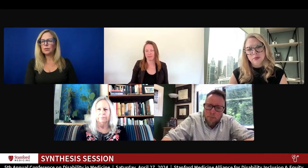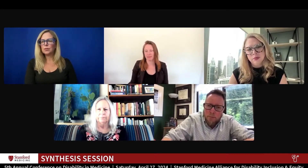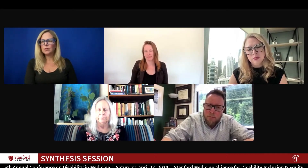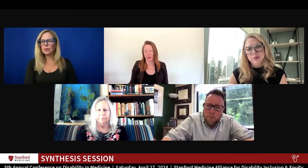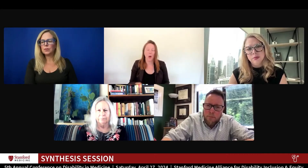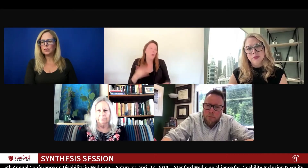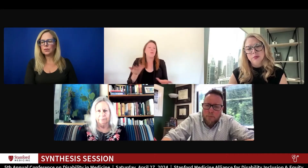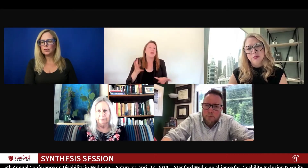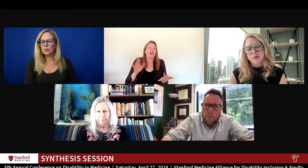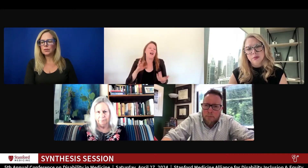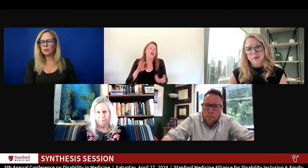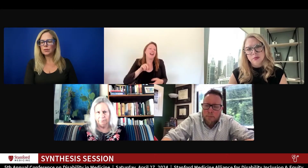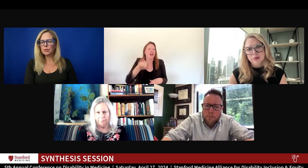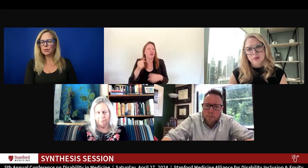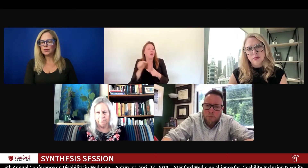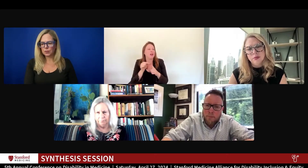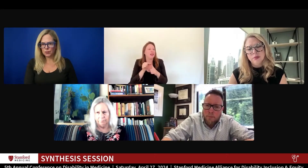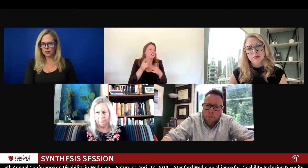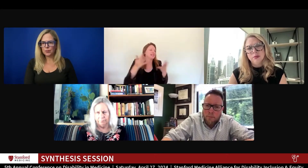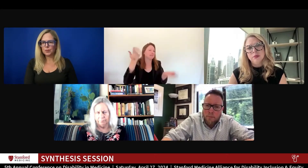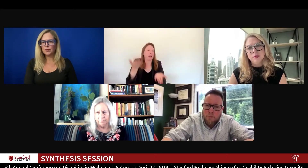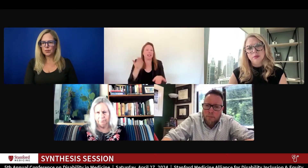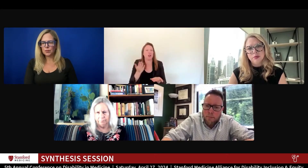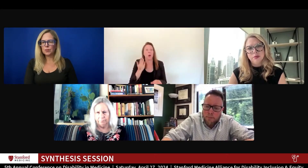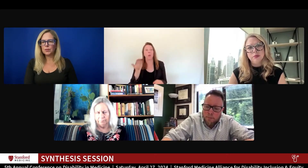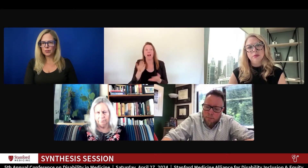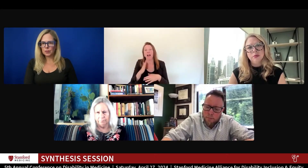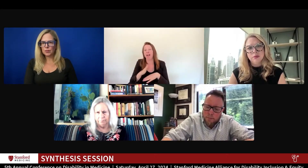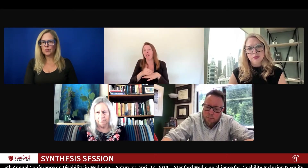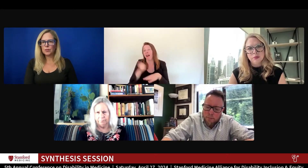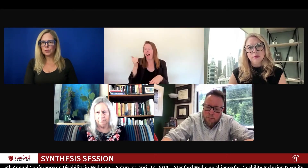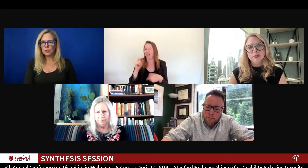that transformation might look like or what it might entail, or in other words, maybe a better